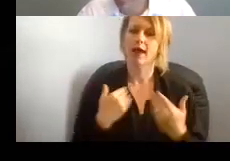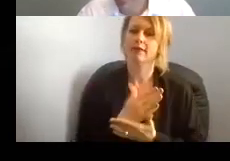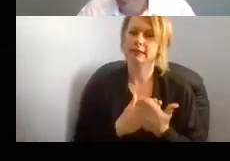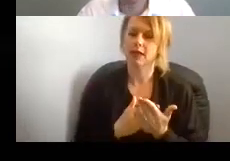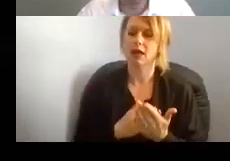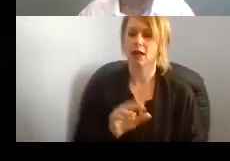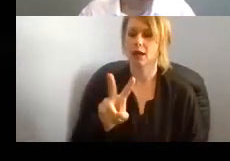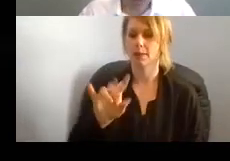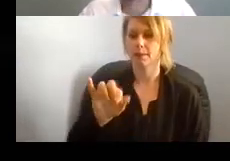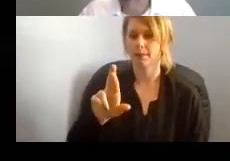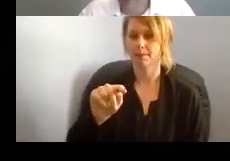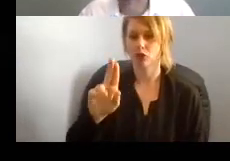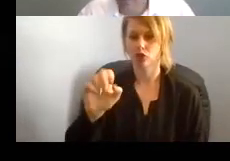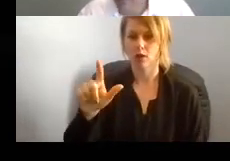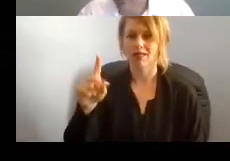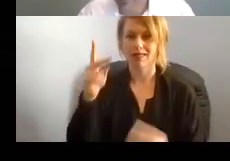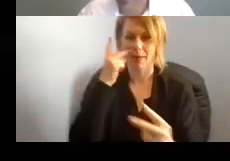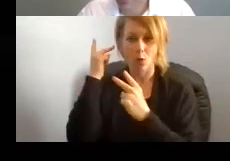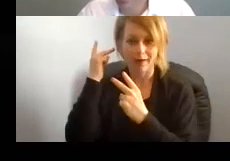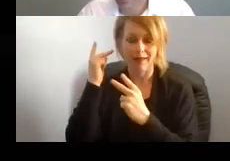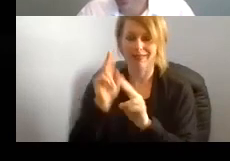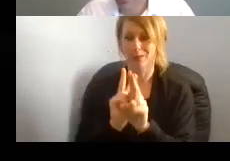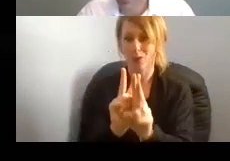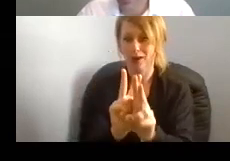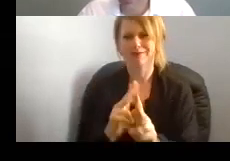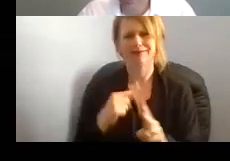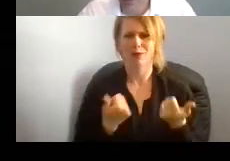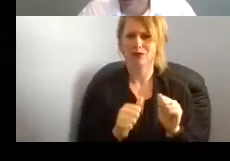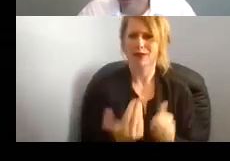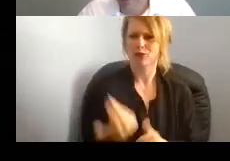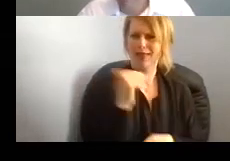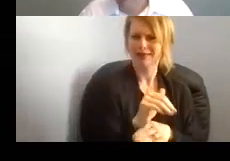We’re actually just working – I was trying to do that last night, was to more